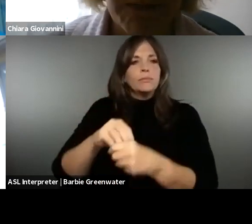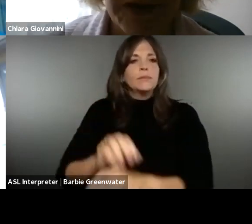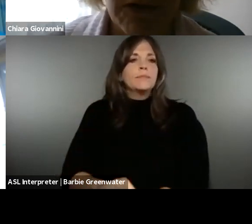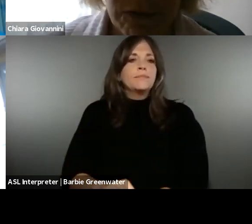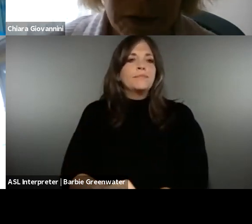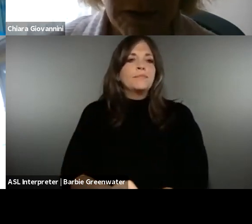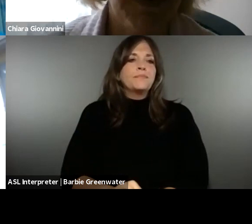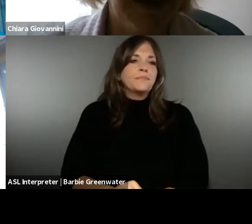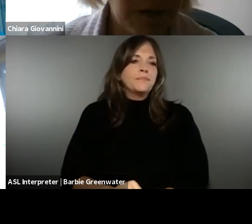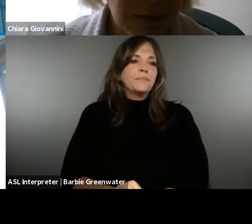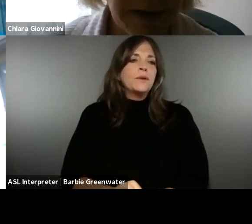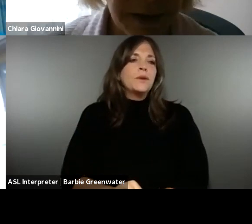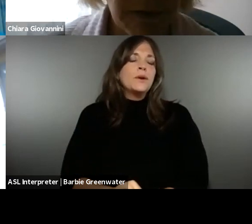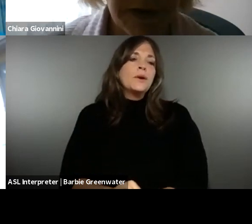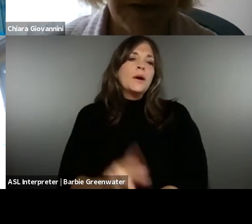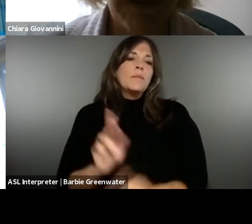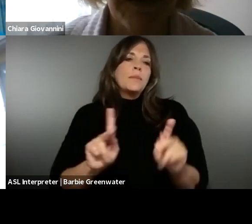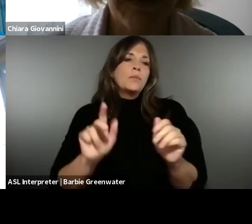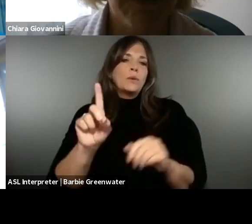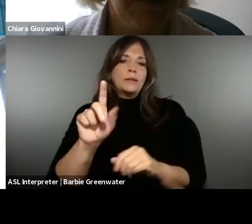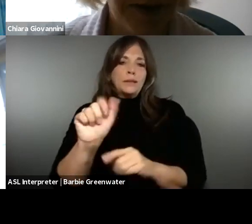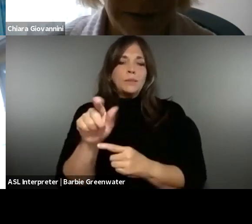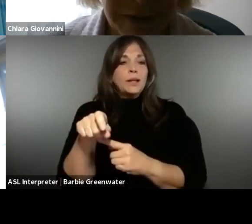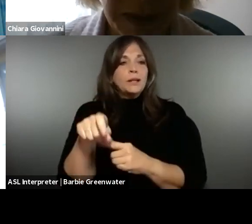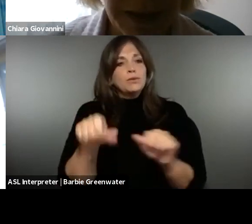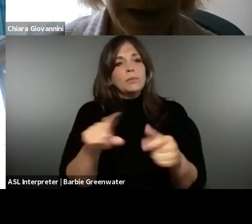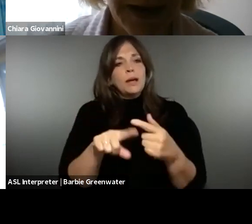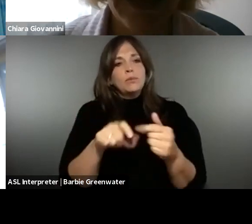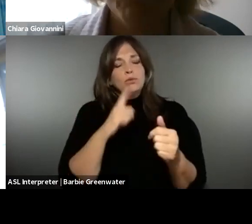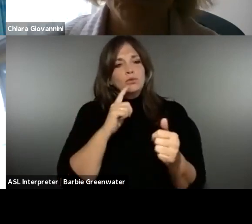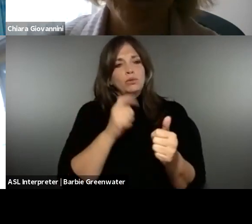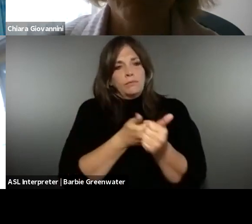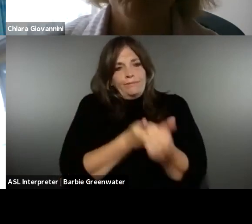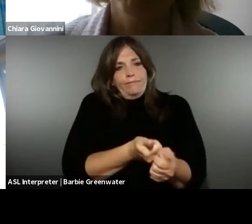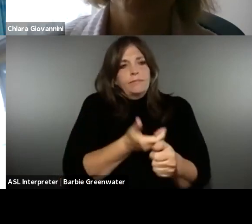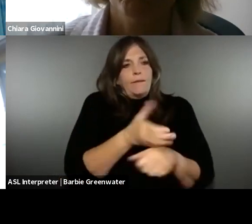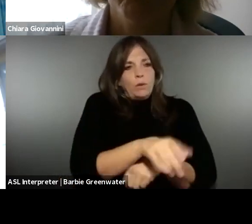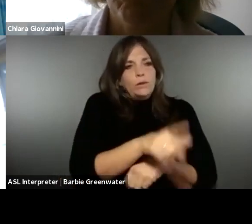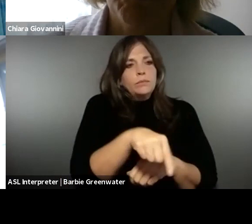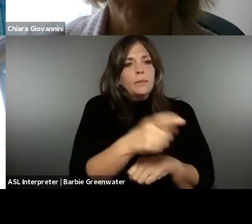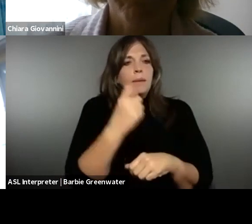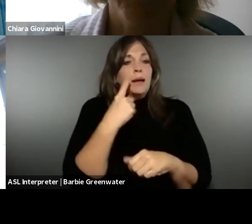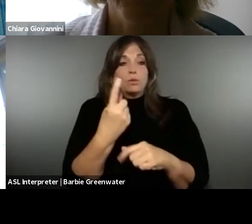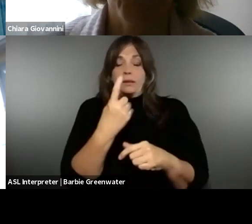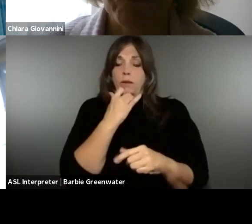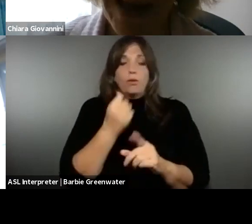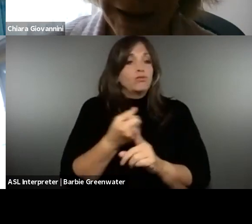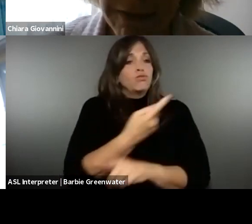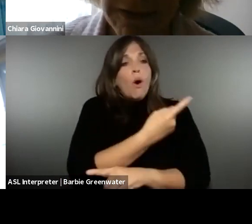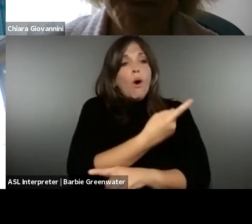role of persons with disabilities can also be before the enforcement , because enforcement is really when something goes wrong, we need to take